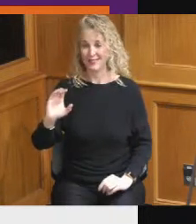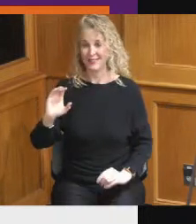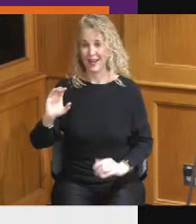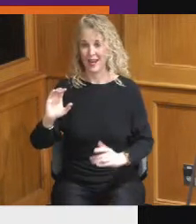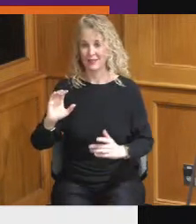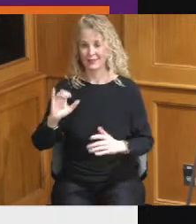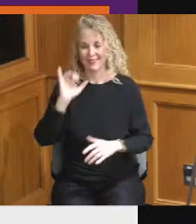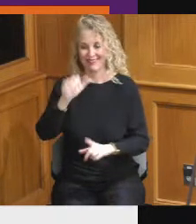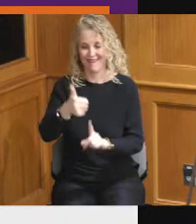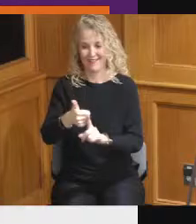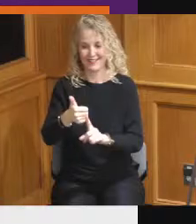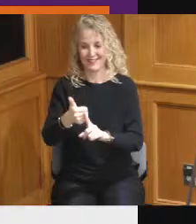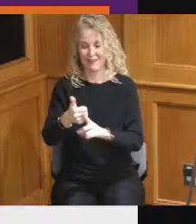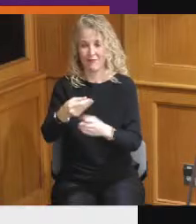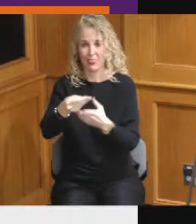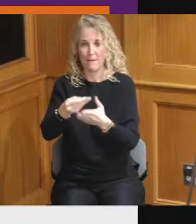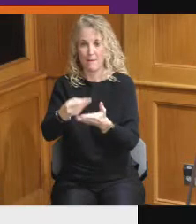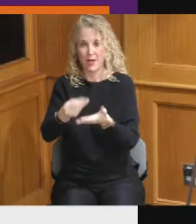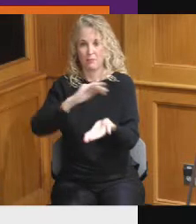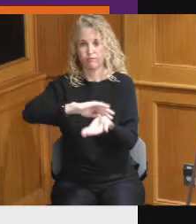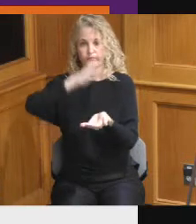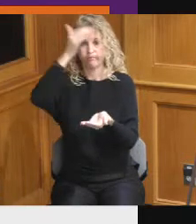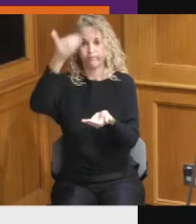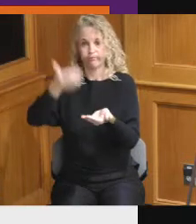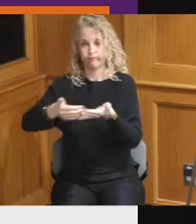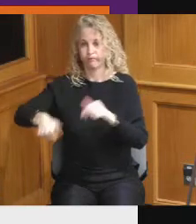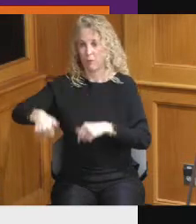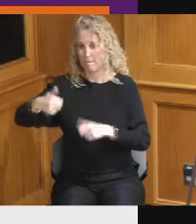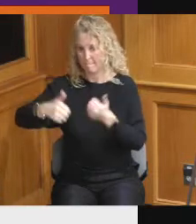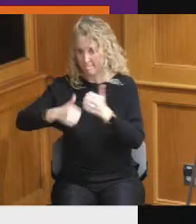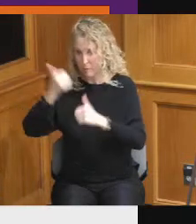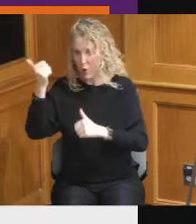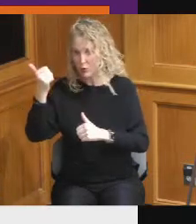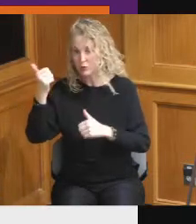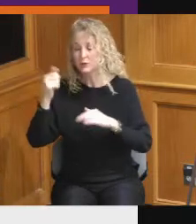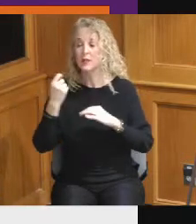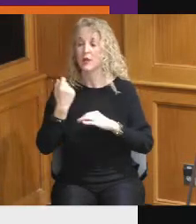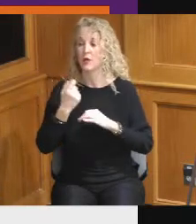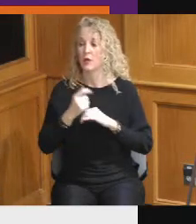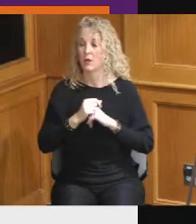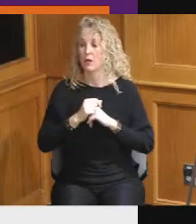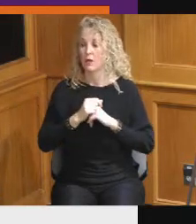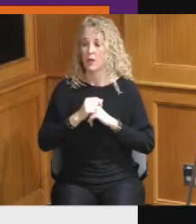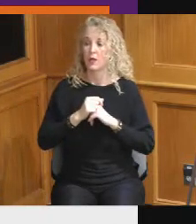we can access to help support these things and then the other thing we really focused on is is